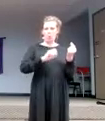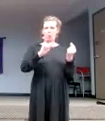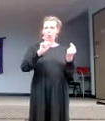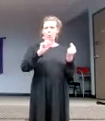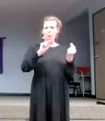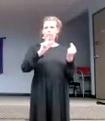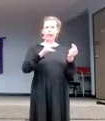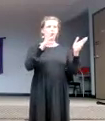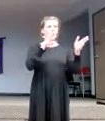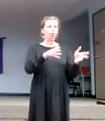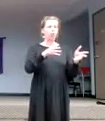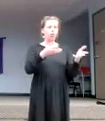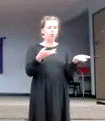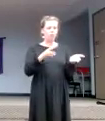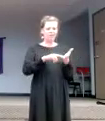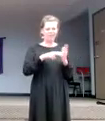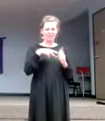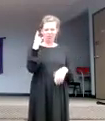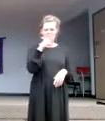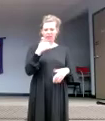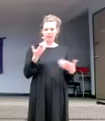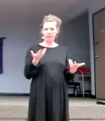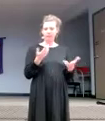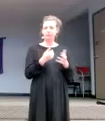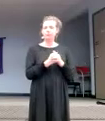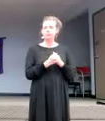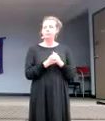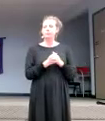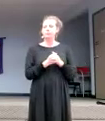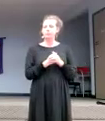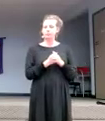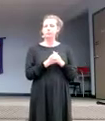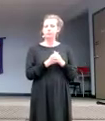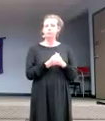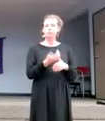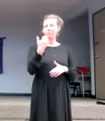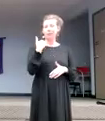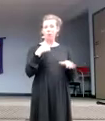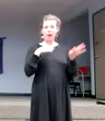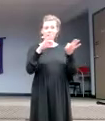abandoned in place? What does that look like? Earlier I described that will be dictated by